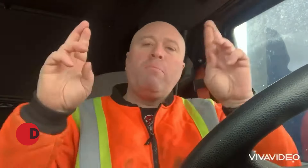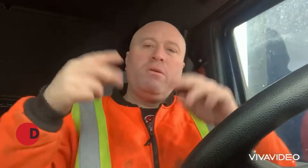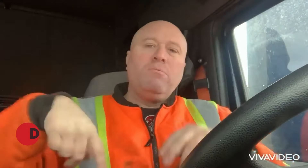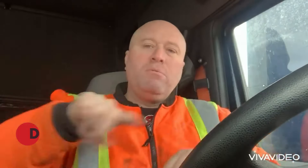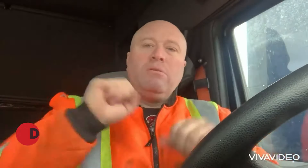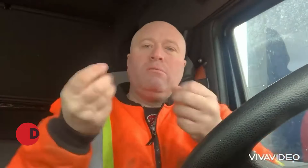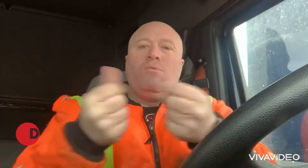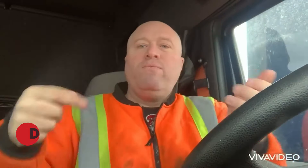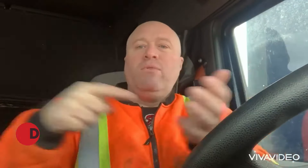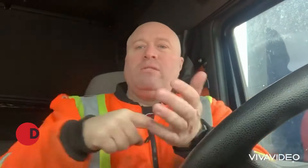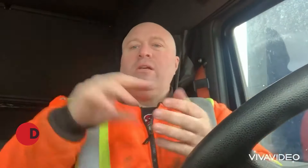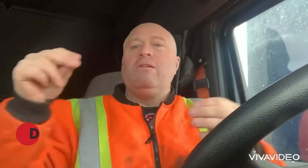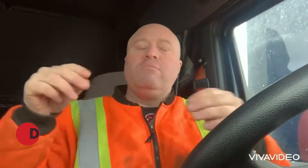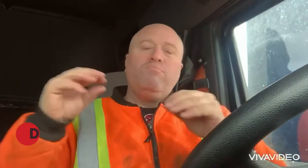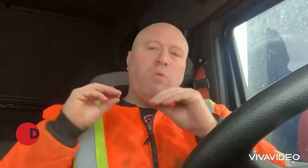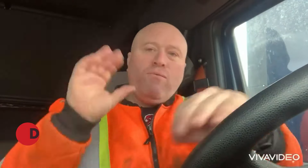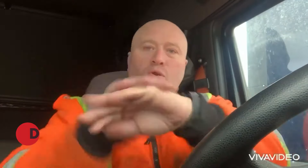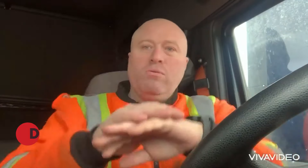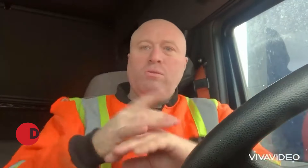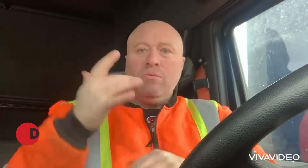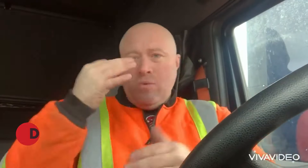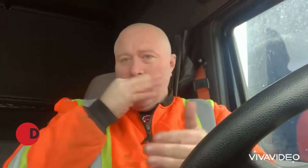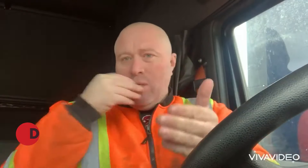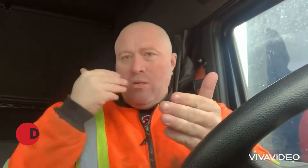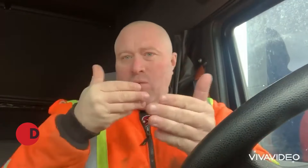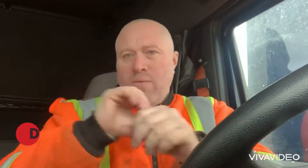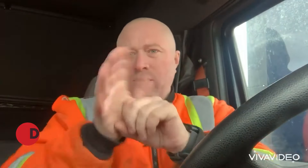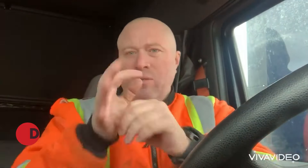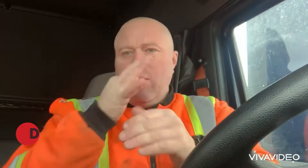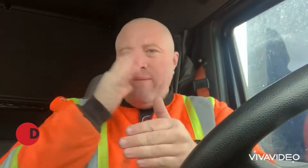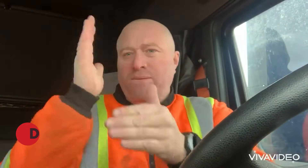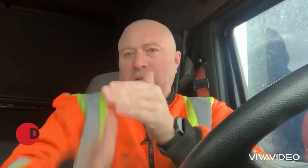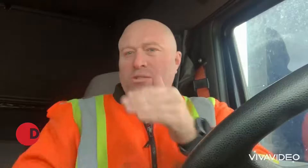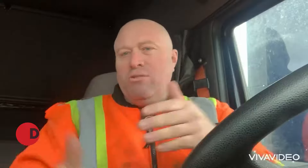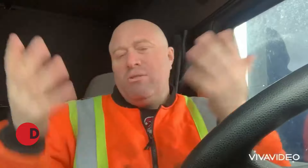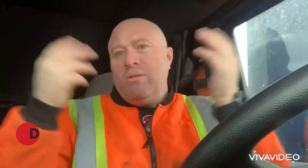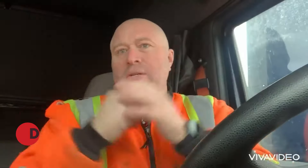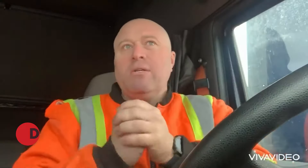Hopefully we can get this resolved and move on because we’re near the end of COVID-19.